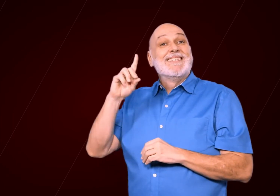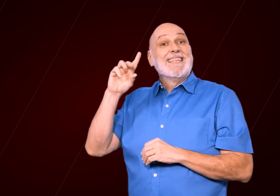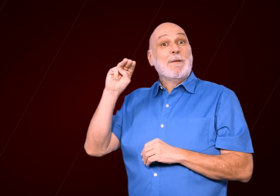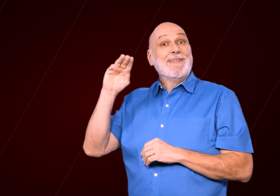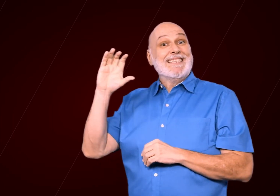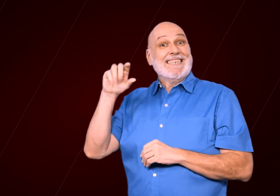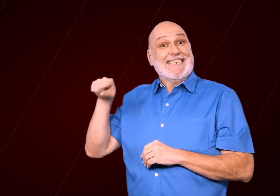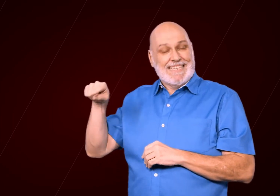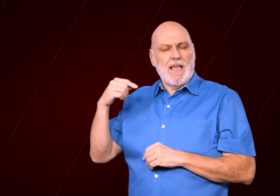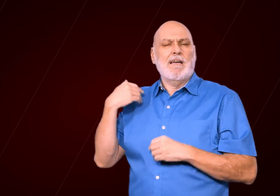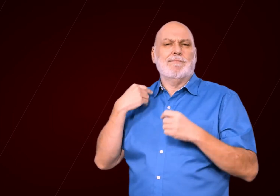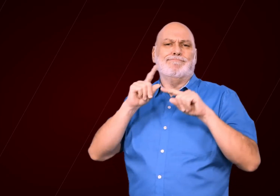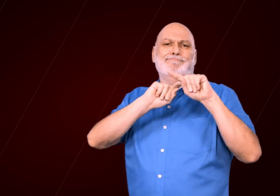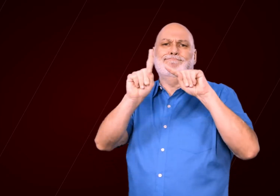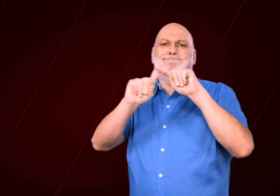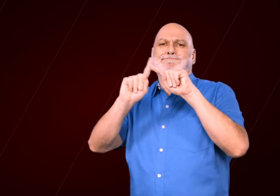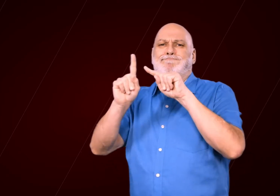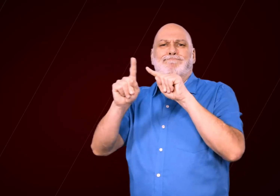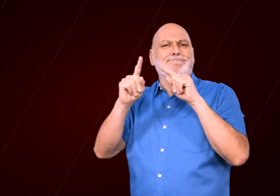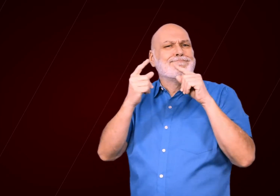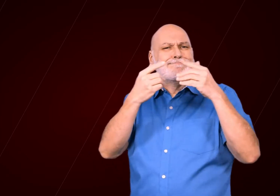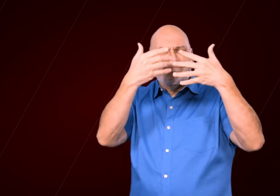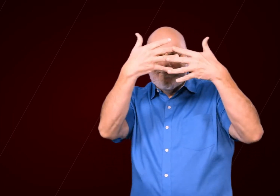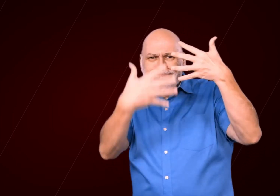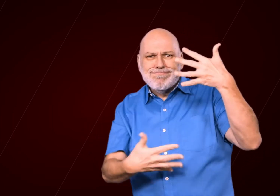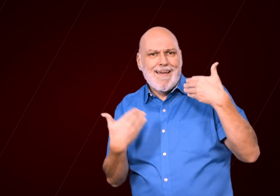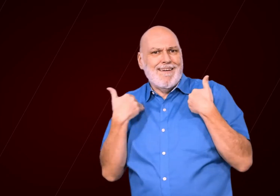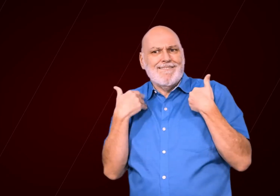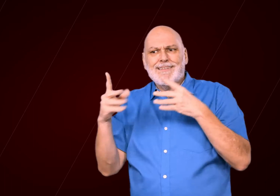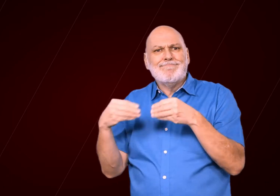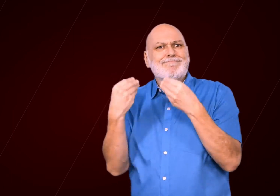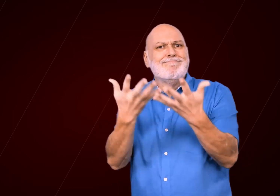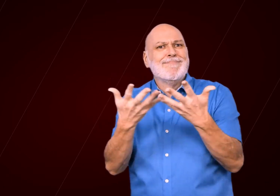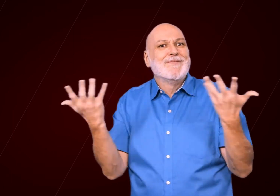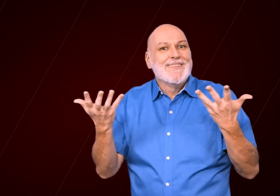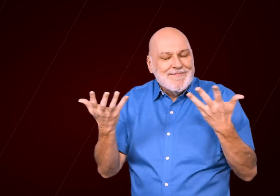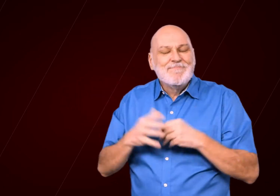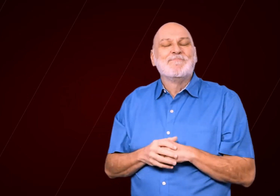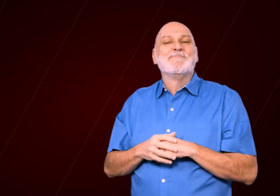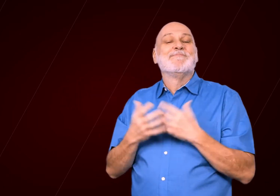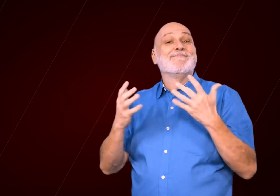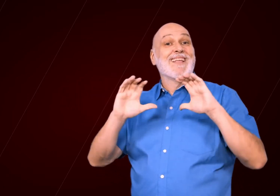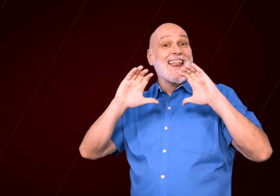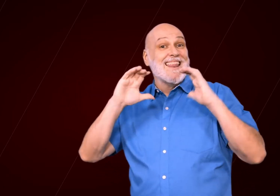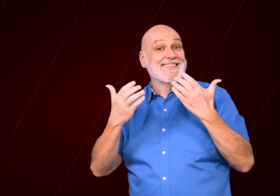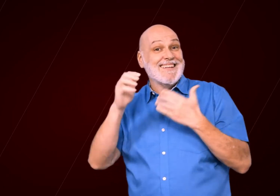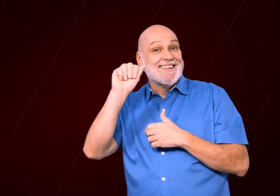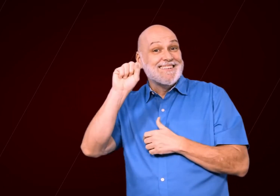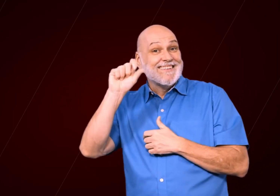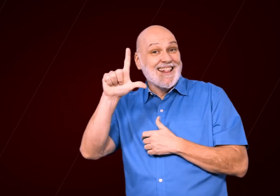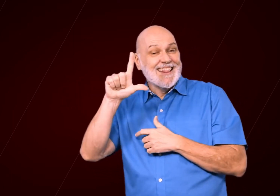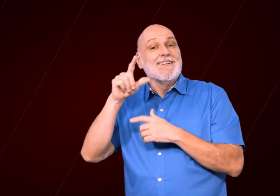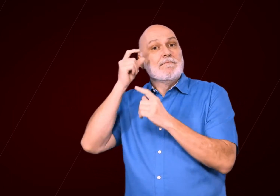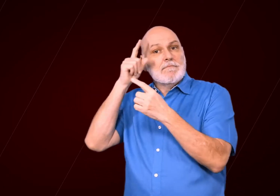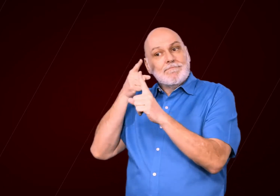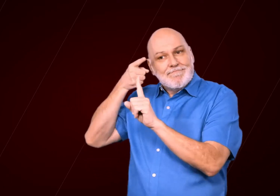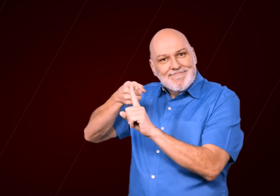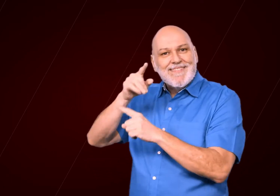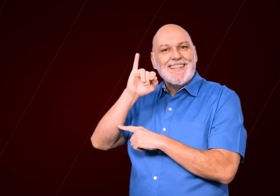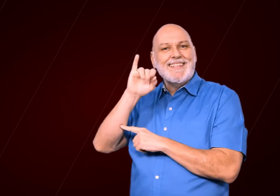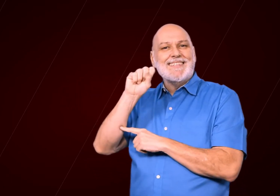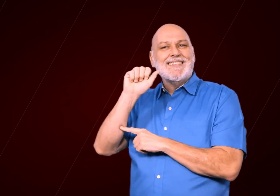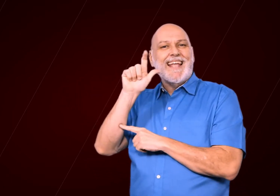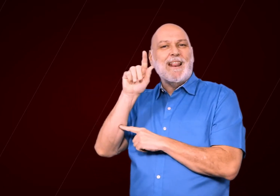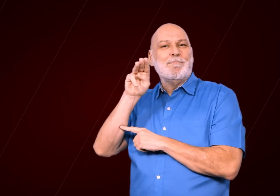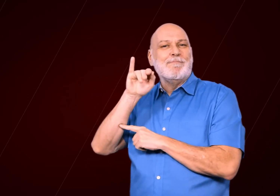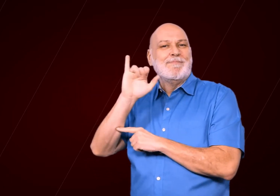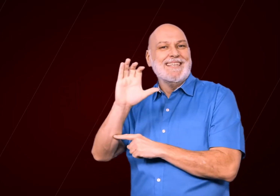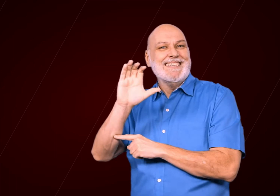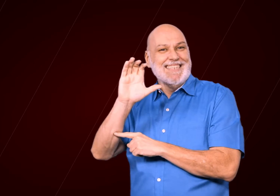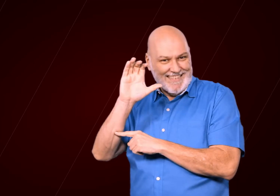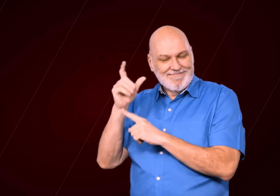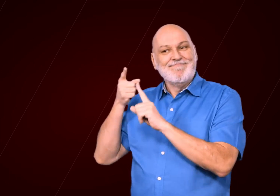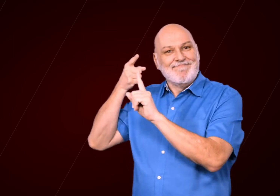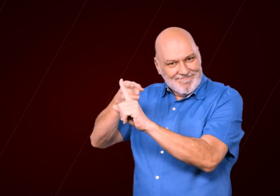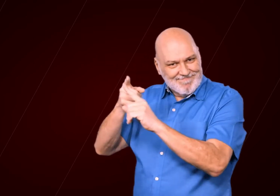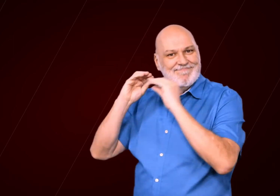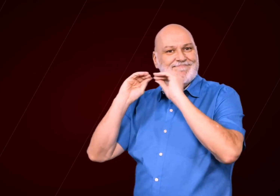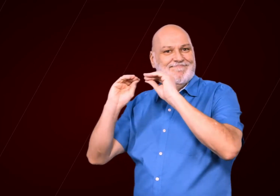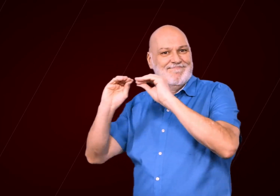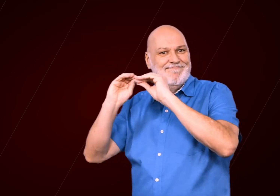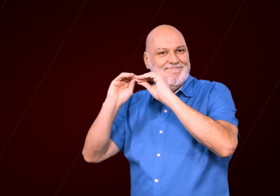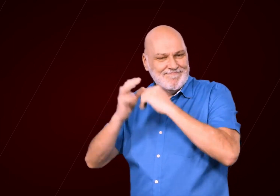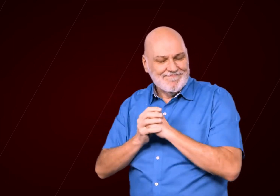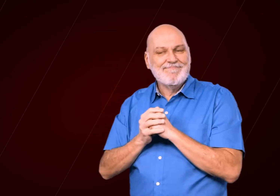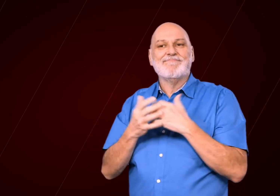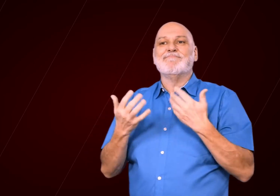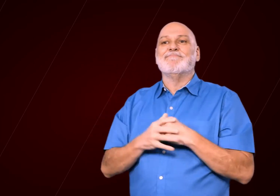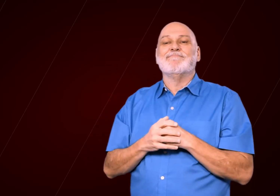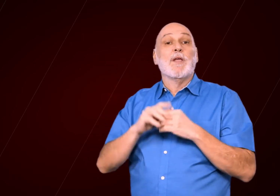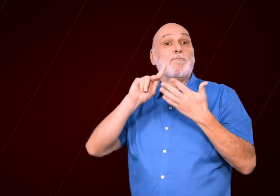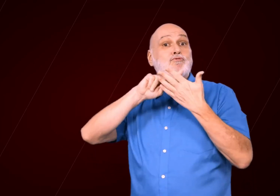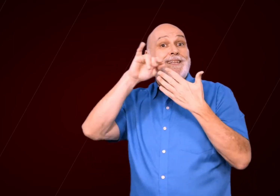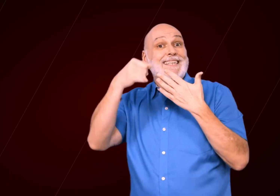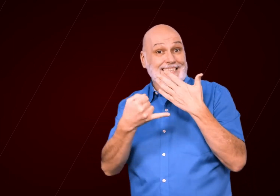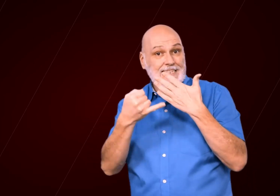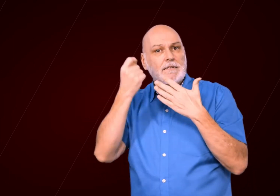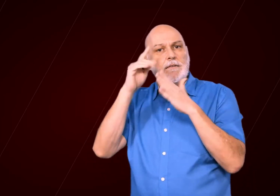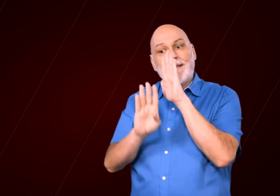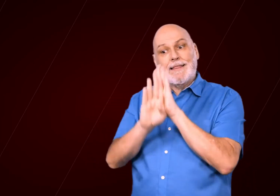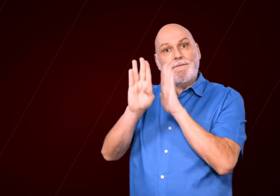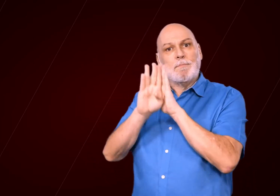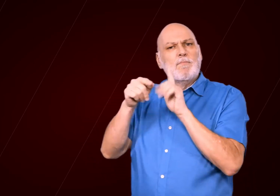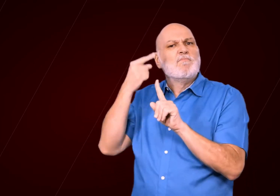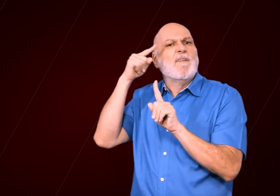DMC has many ambitions: they present Islamic Classes in ASL,